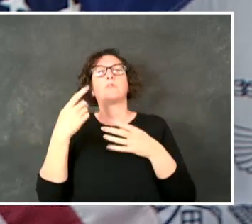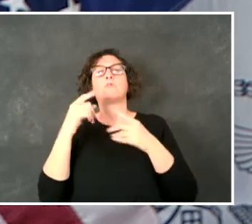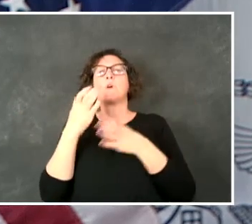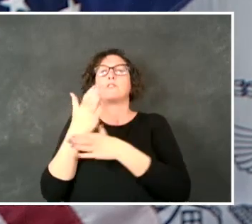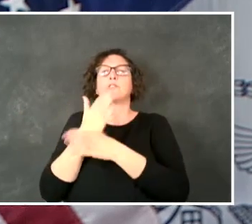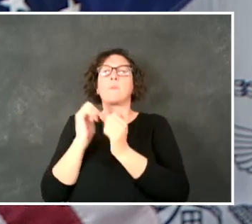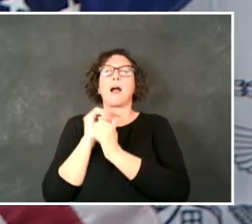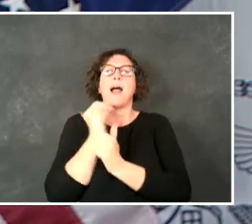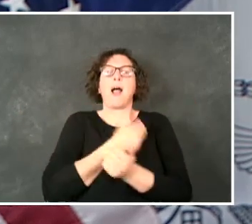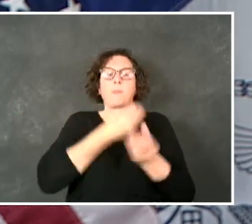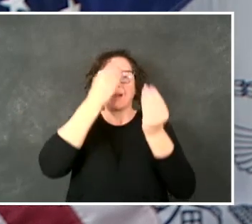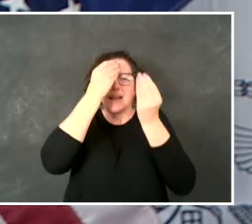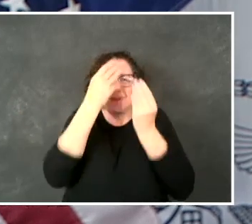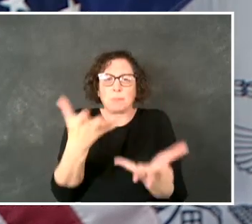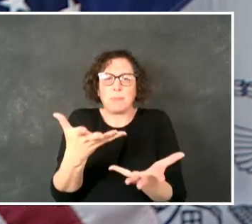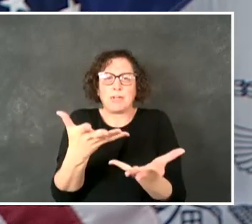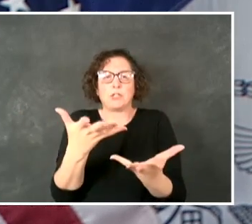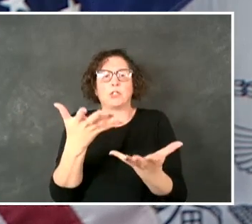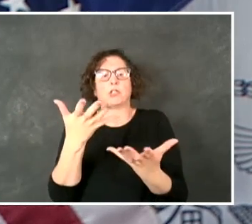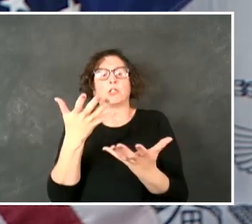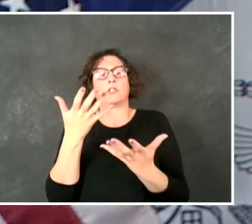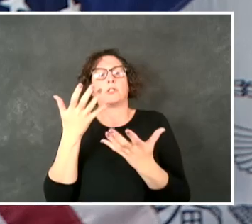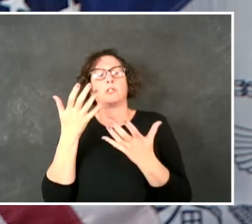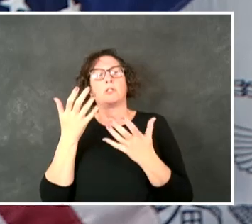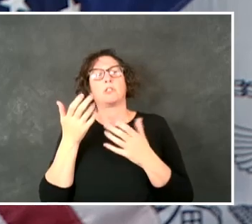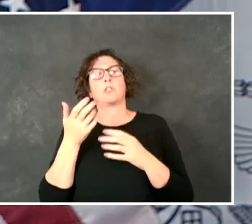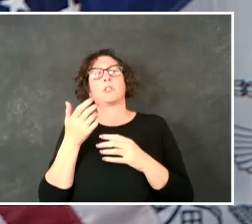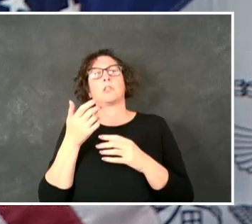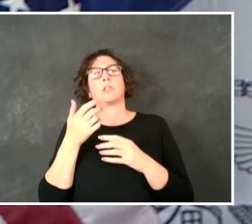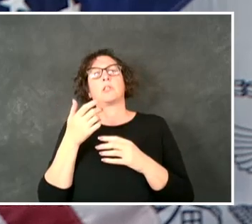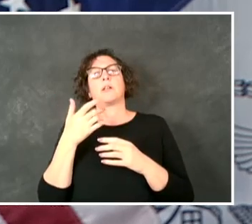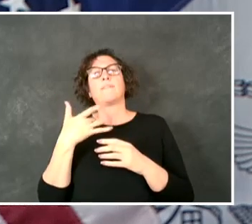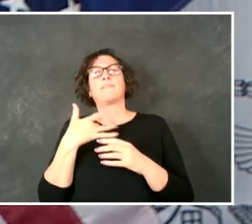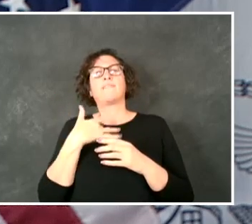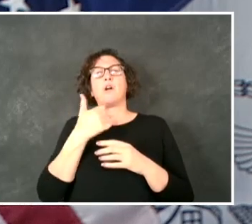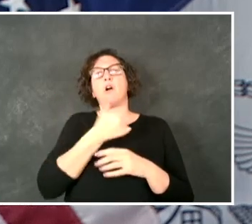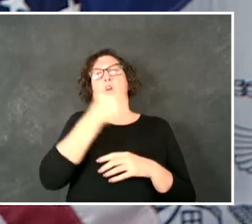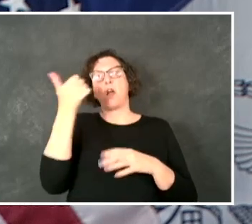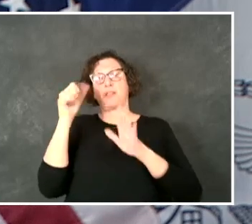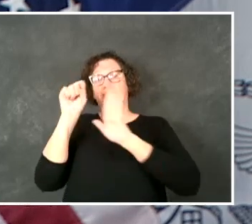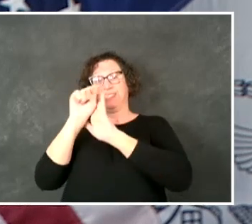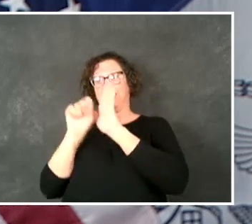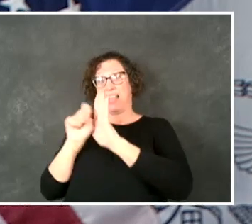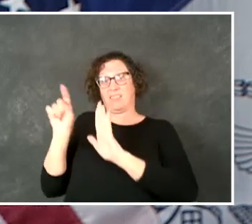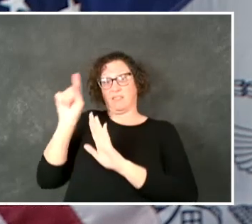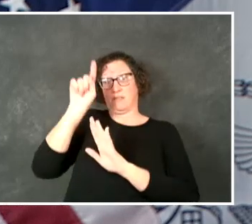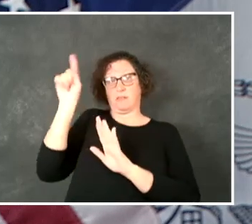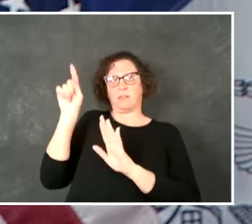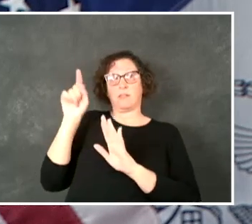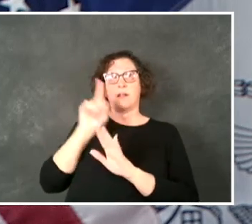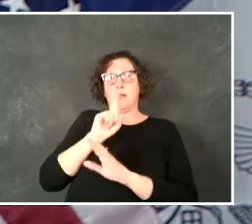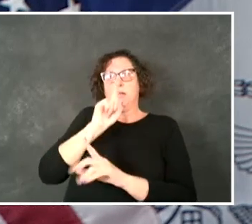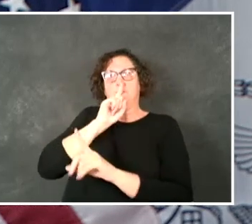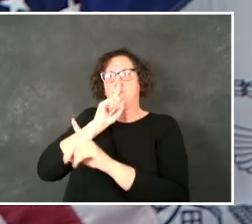BECAUSE WE WANTED EVERY ONE TO SEE IN COMMON WHERE WE'REO GIN G. THIS IS PLAYING OUT IN CERTAIN STATES NOW IN A